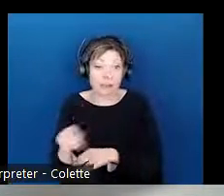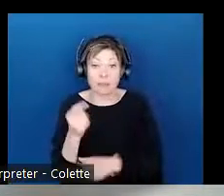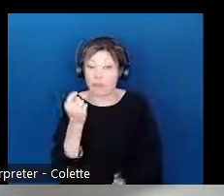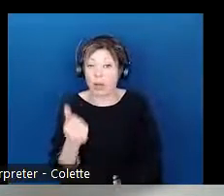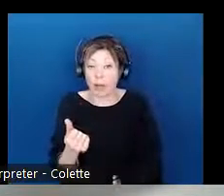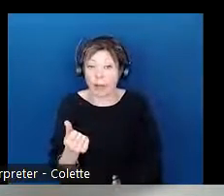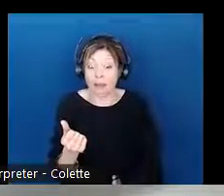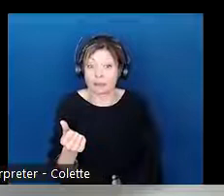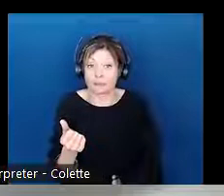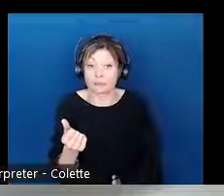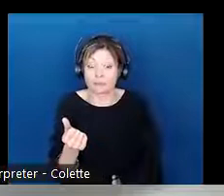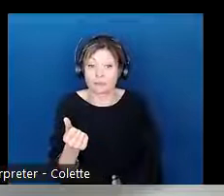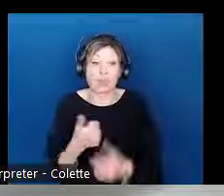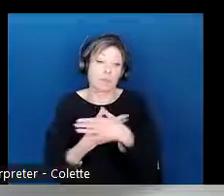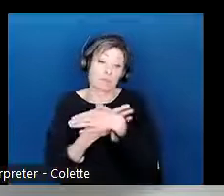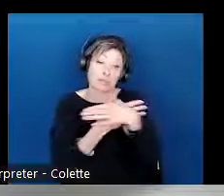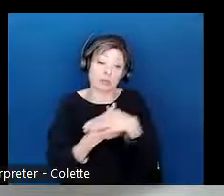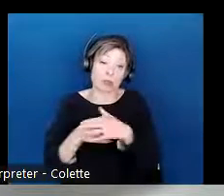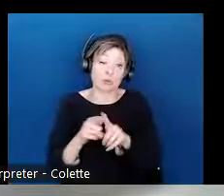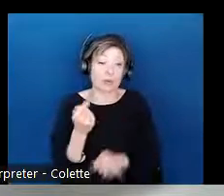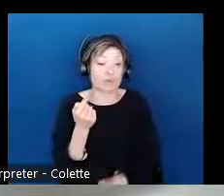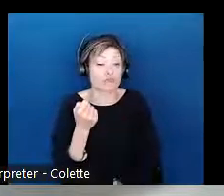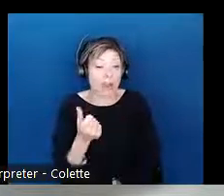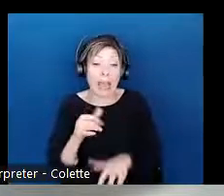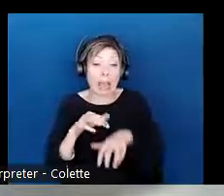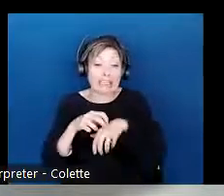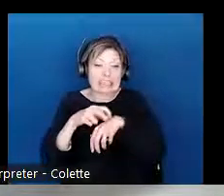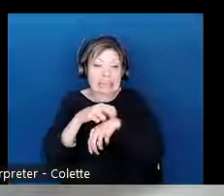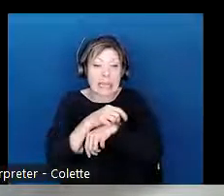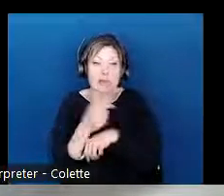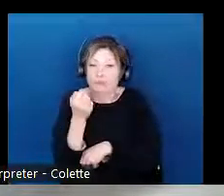um and butterflies and insects so we really don't want to be doing that